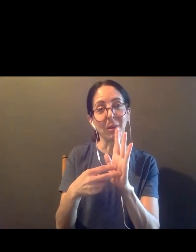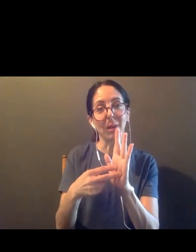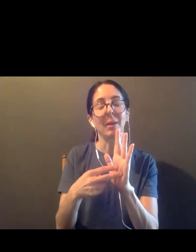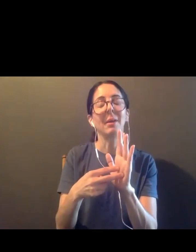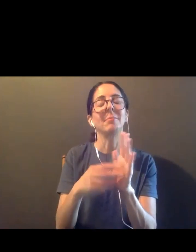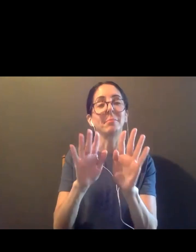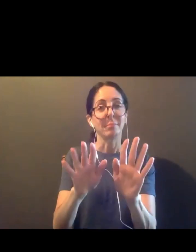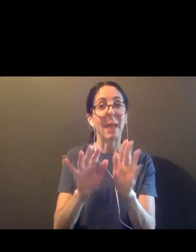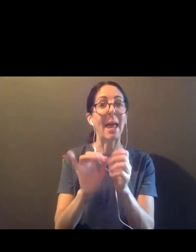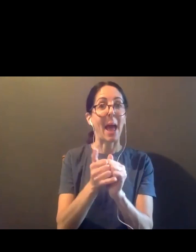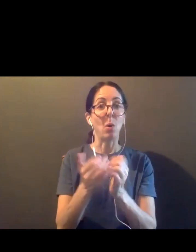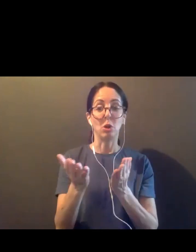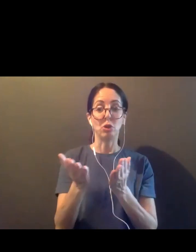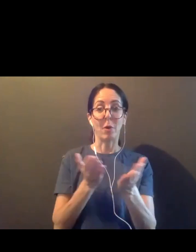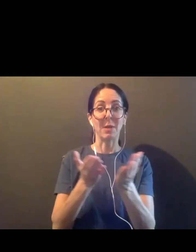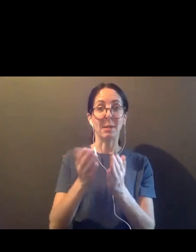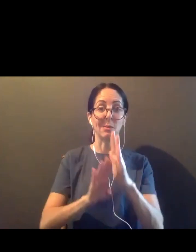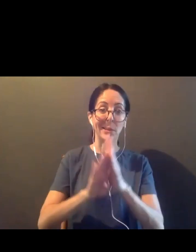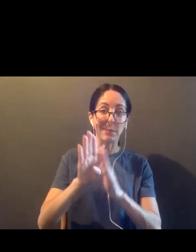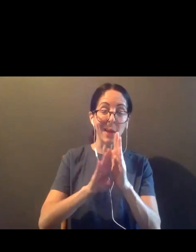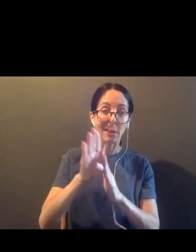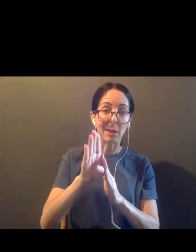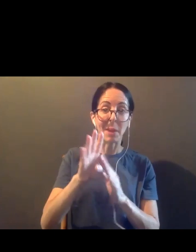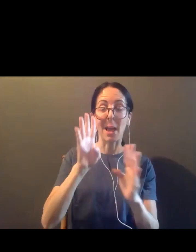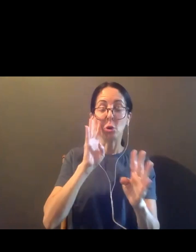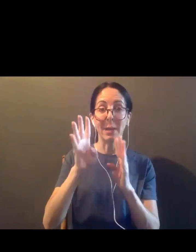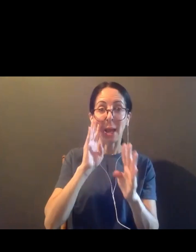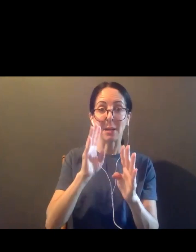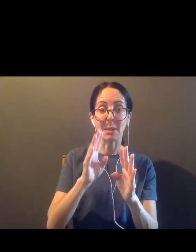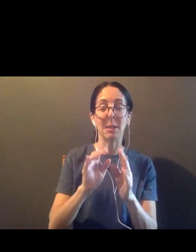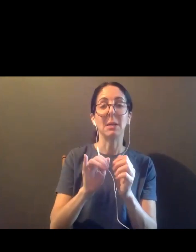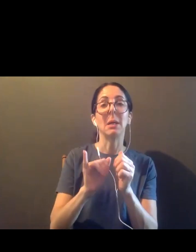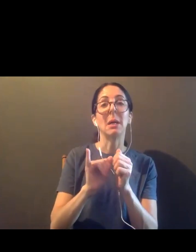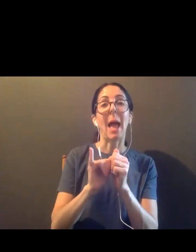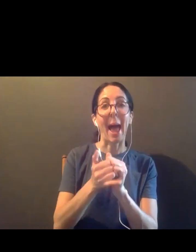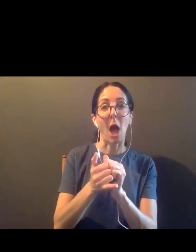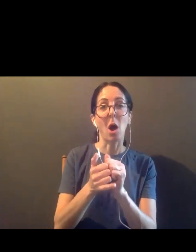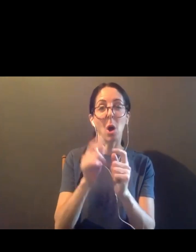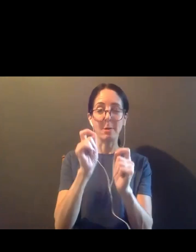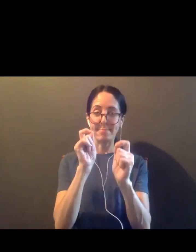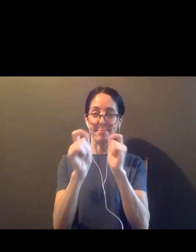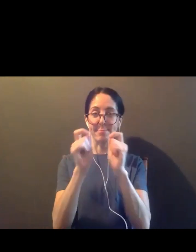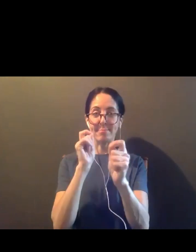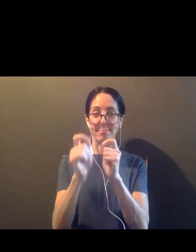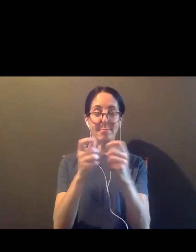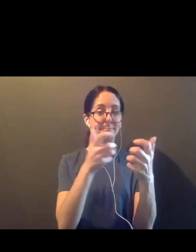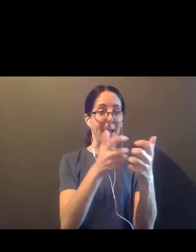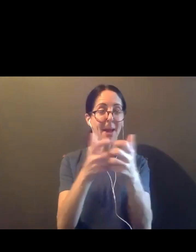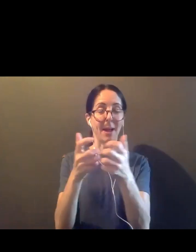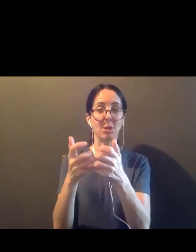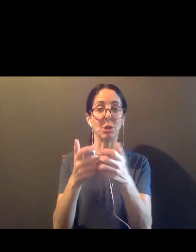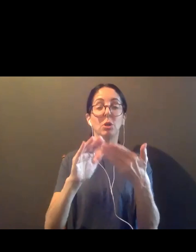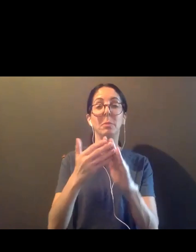these services we build and create should be tailored for community members who are